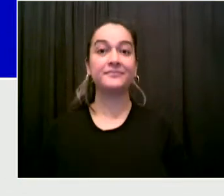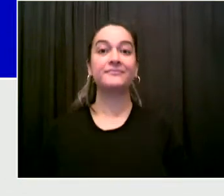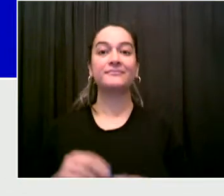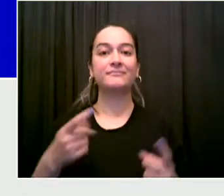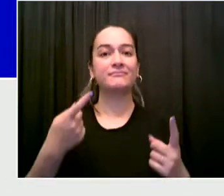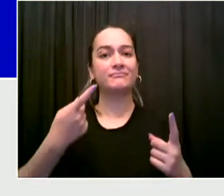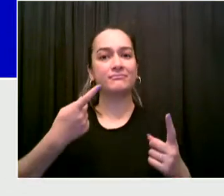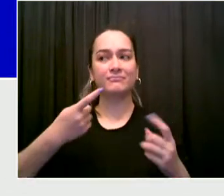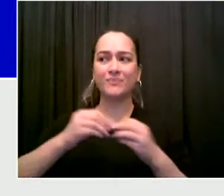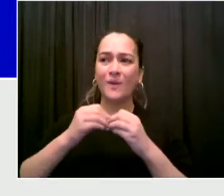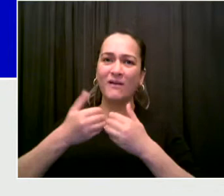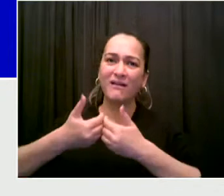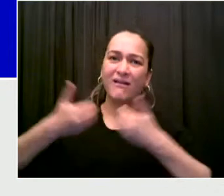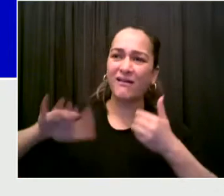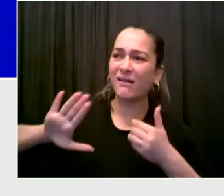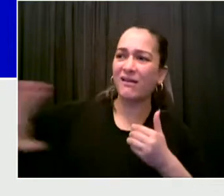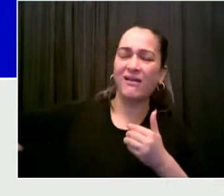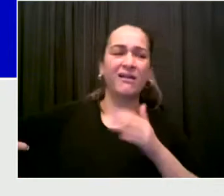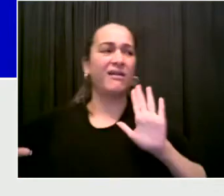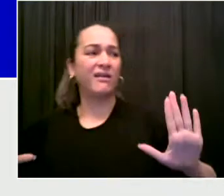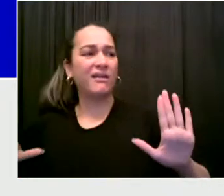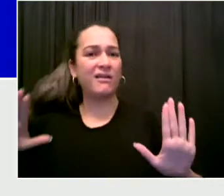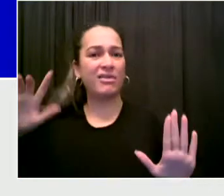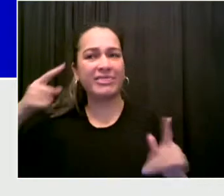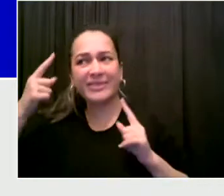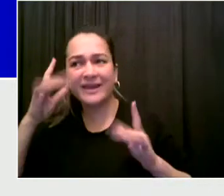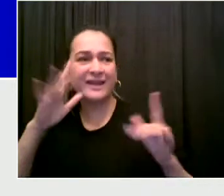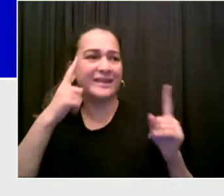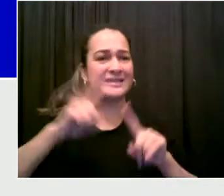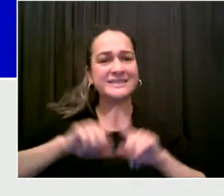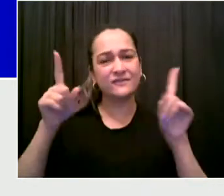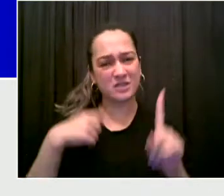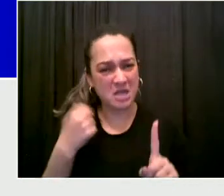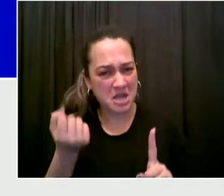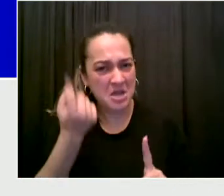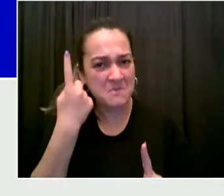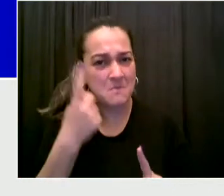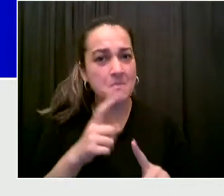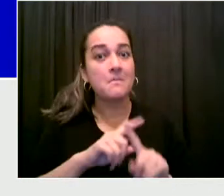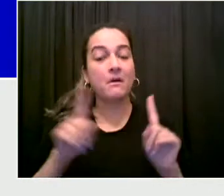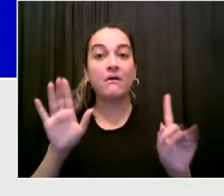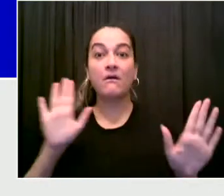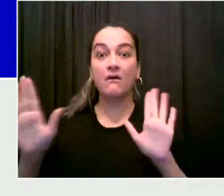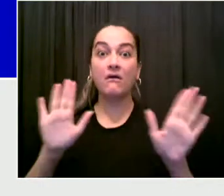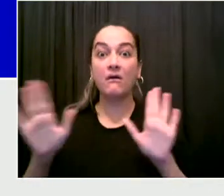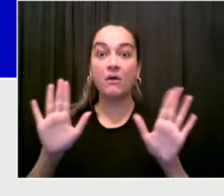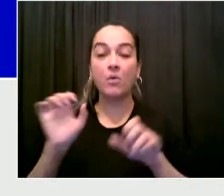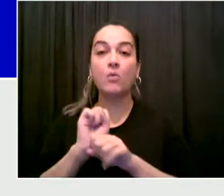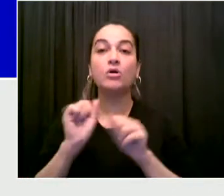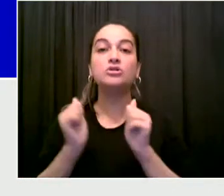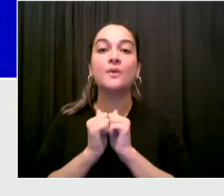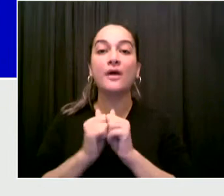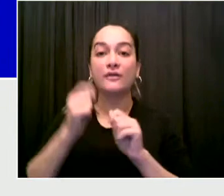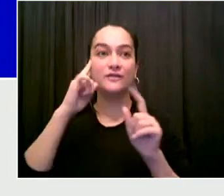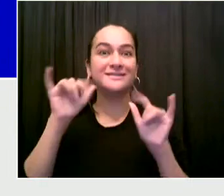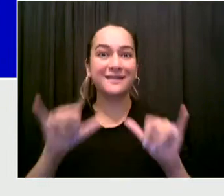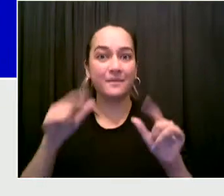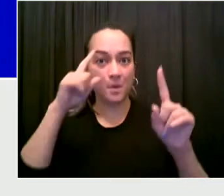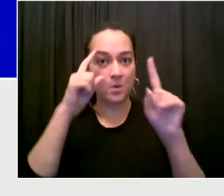IS TIME TO RESTORE LOCAL